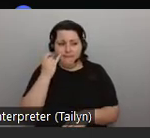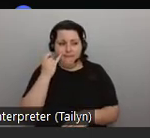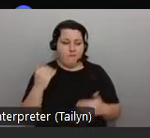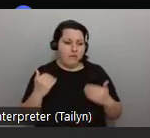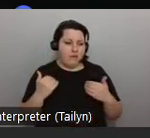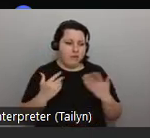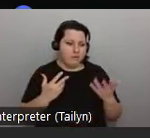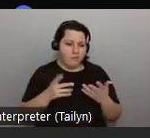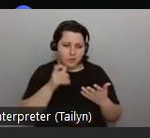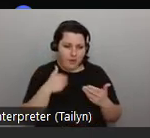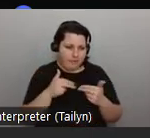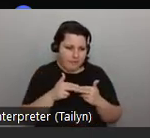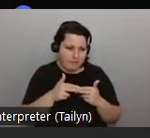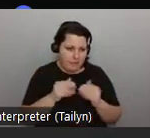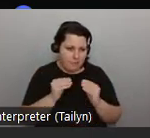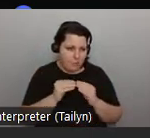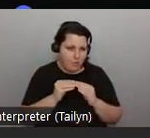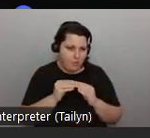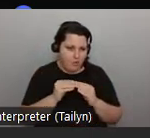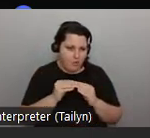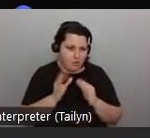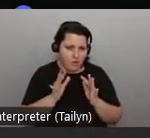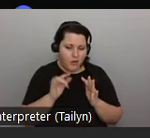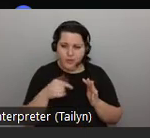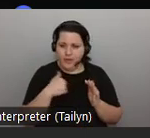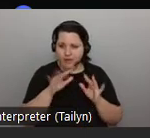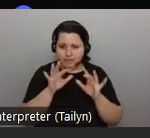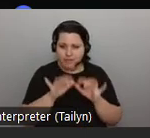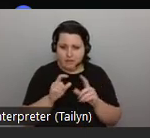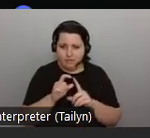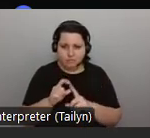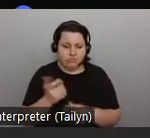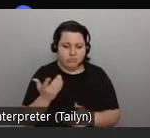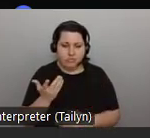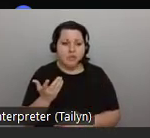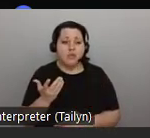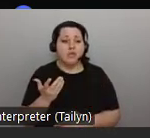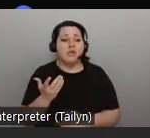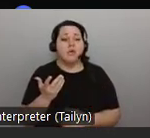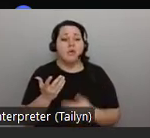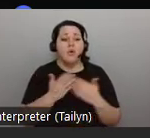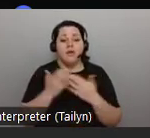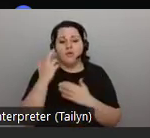make it decorative in here. So we don't have to like bounce between alt text or mark is